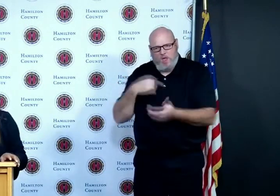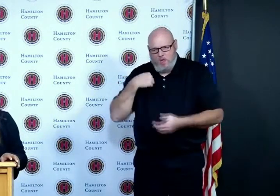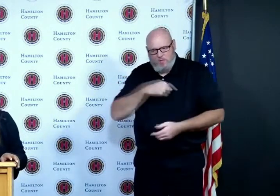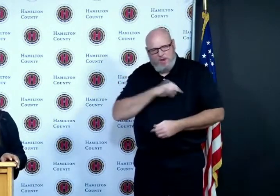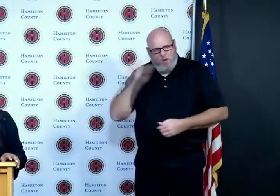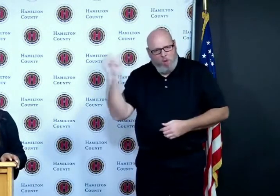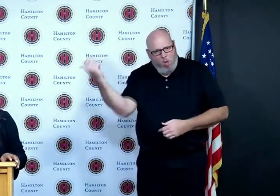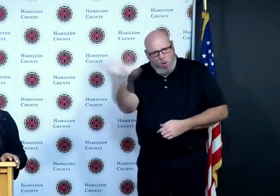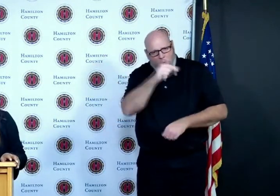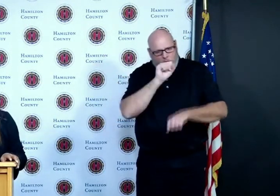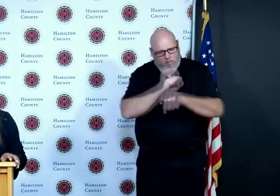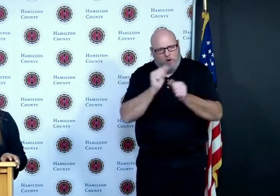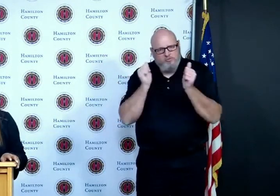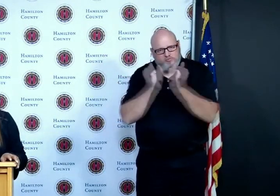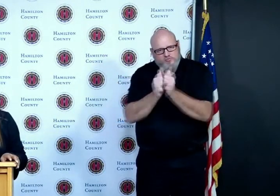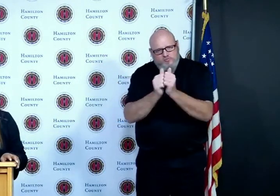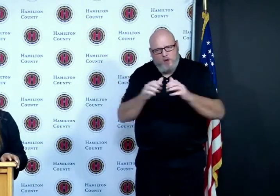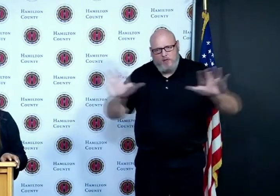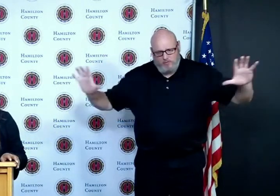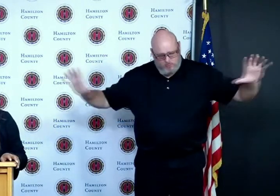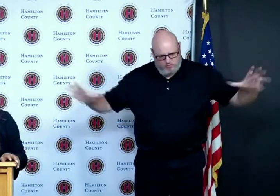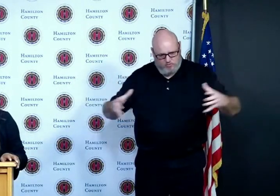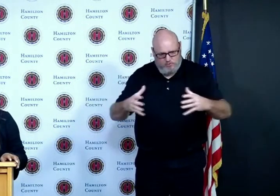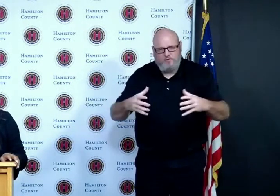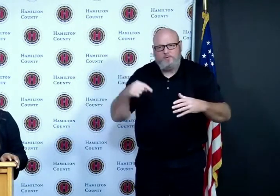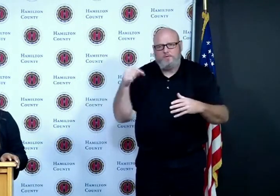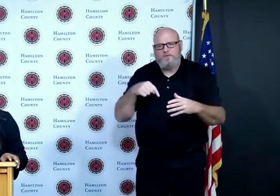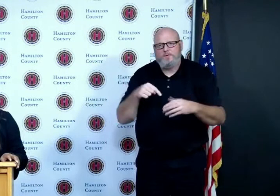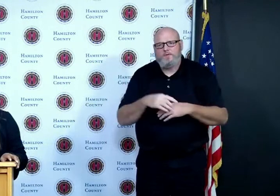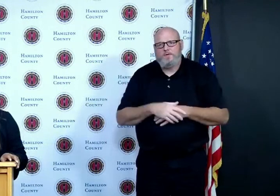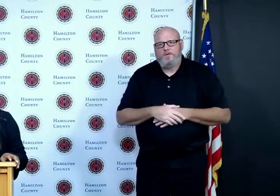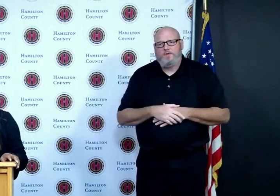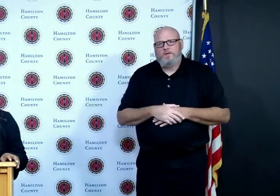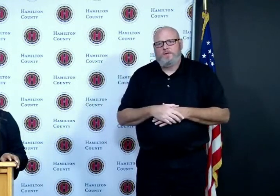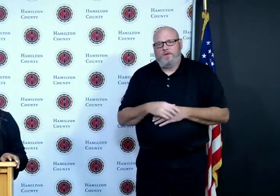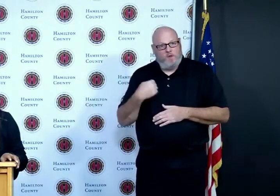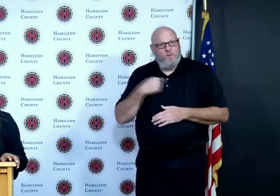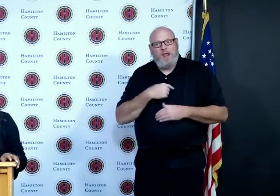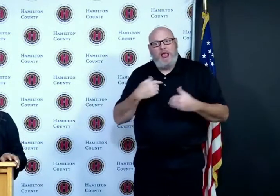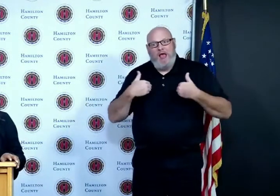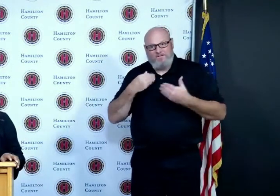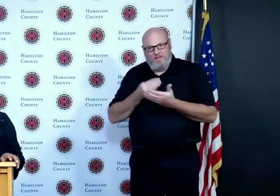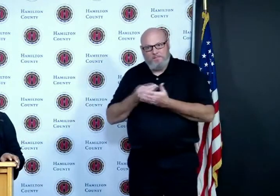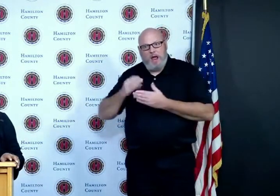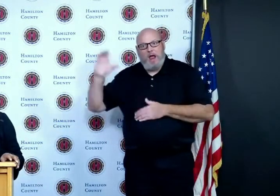capacity for the demand so we're we're looking at how do we help them with capacity so we can